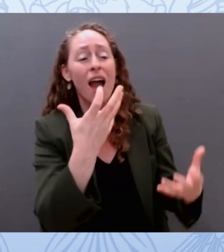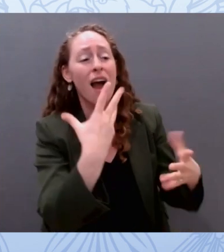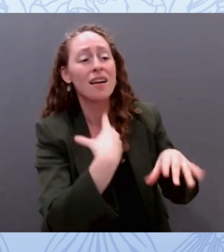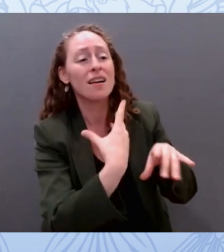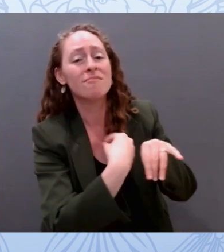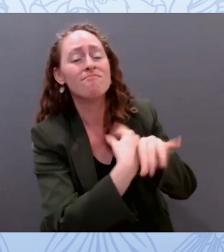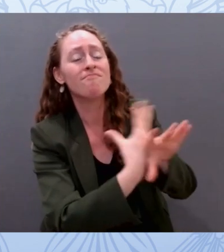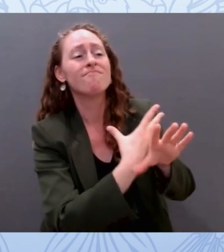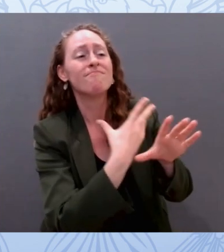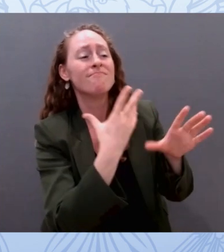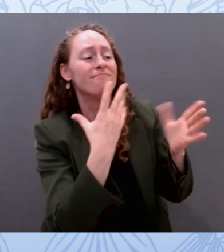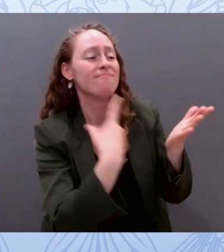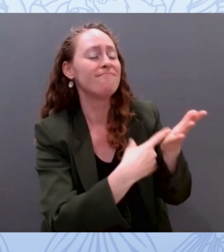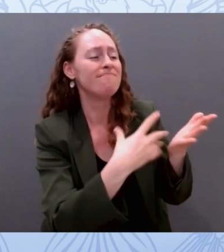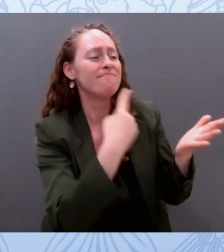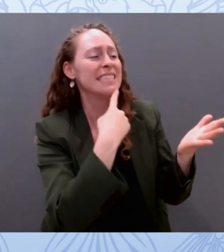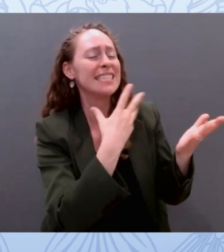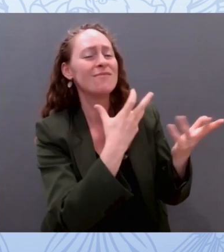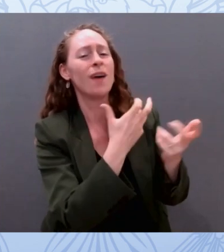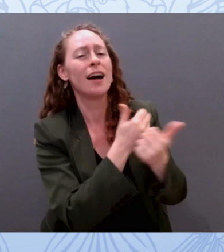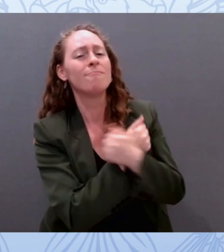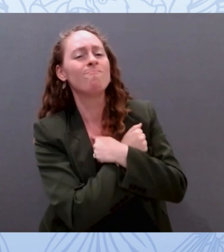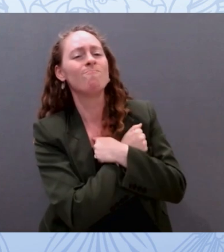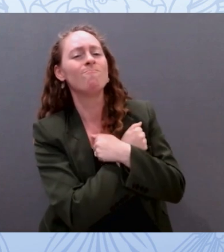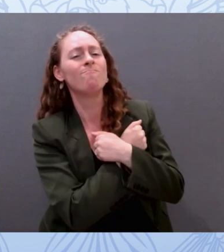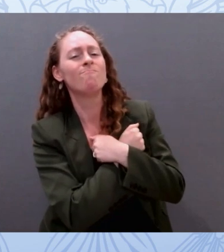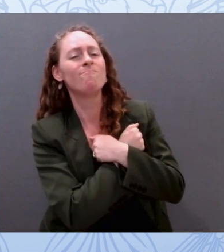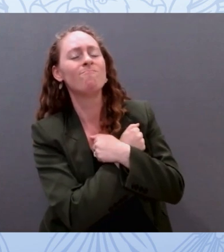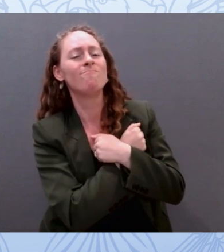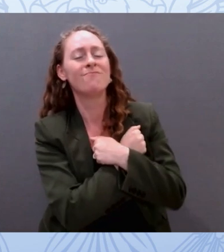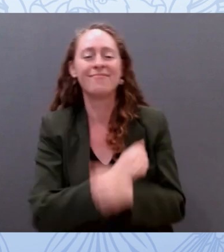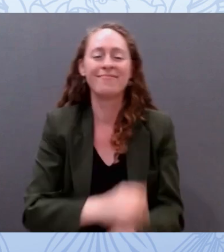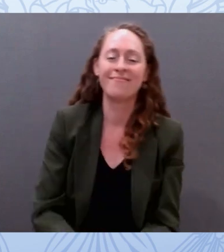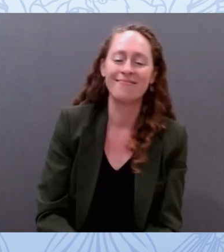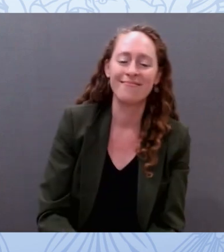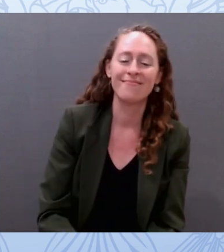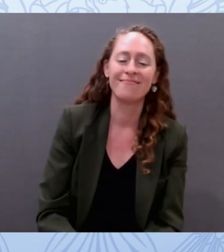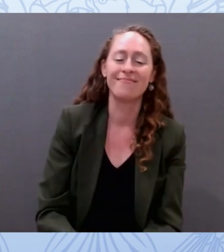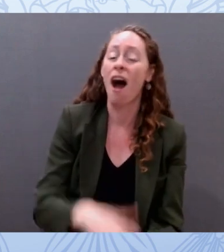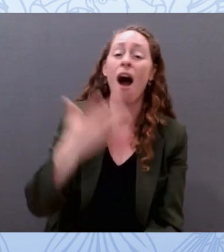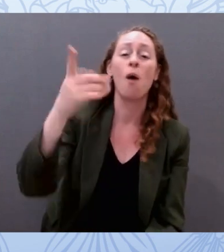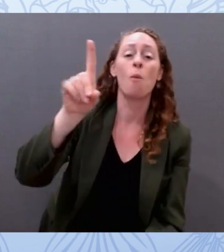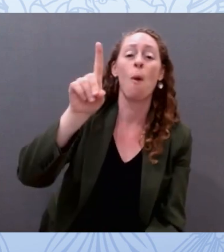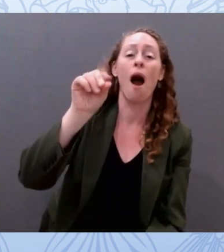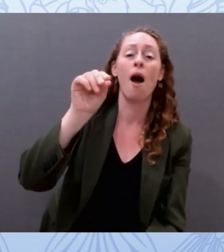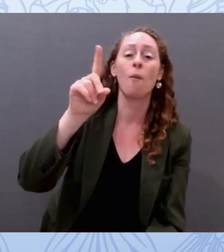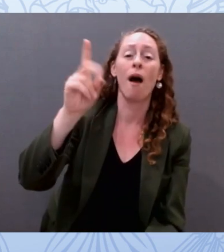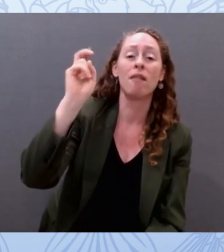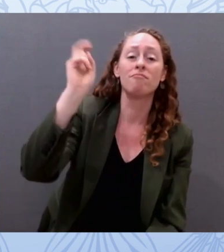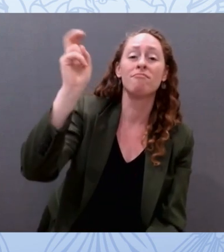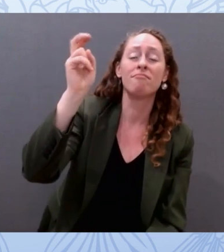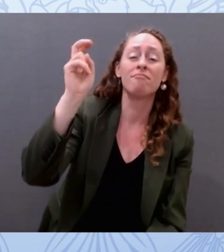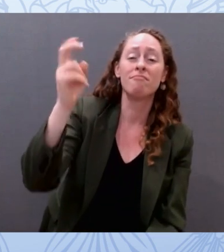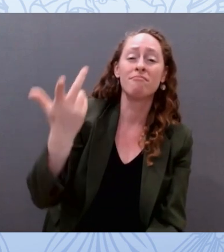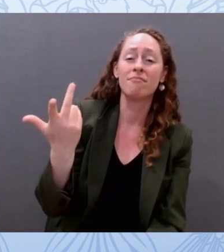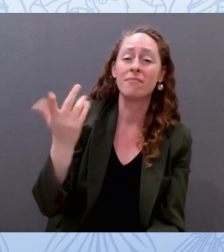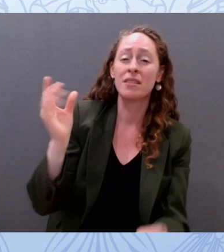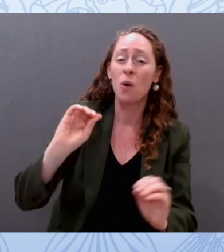And your windows down from fitting your whole life into a few bags